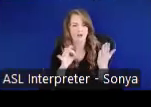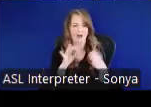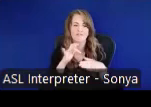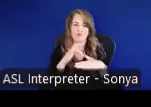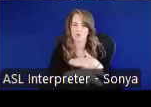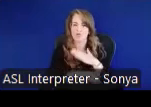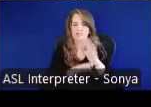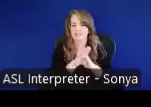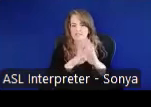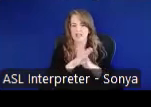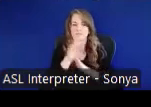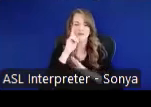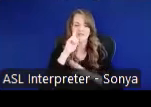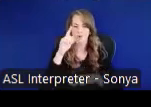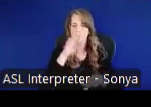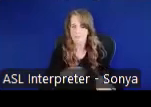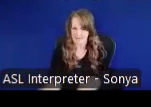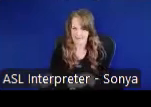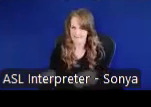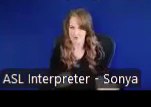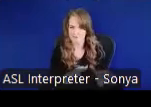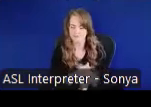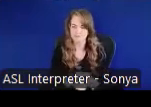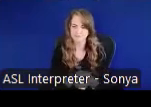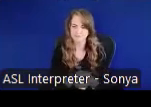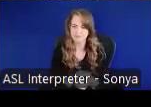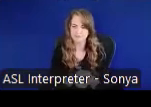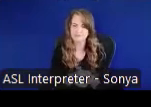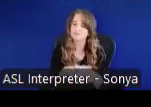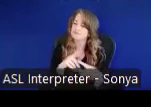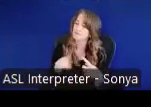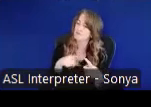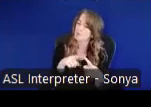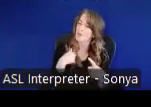of behavior. And in fact, when we think about the ability to